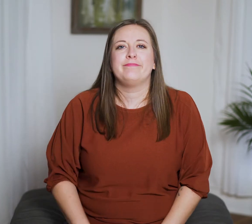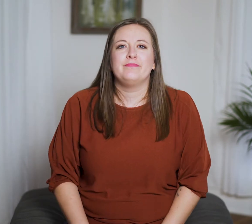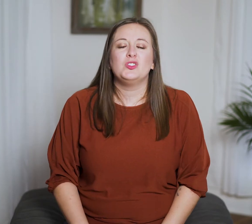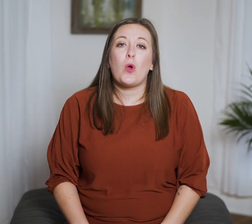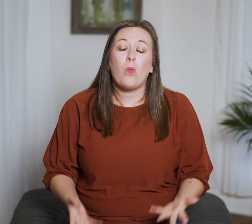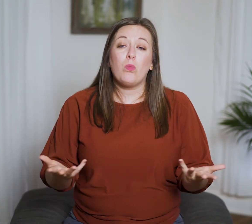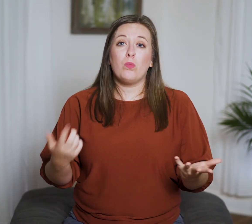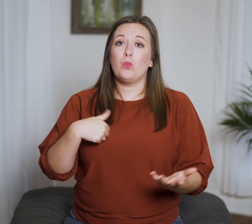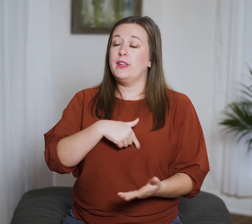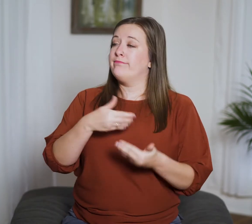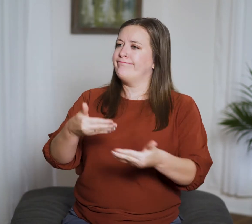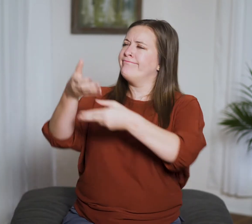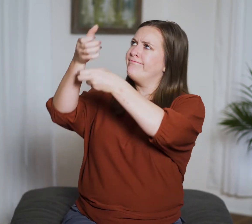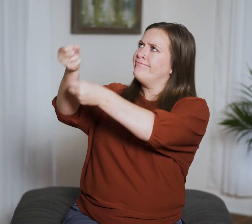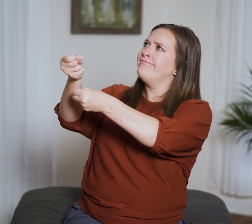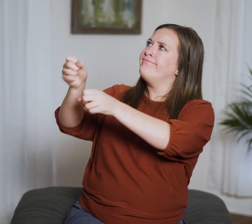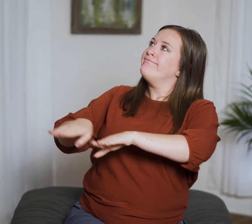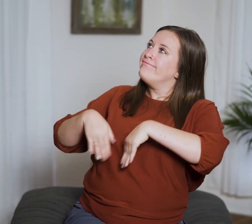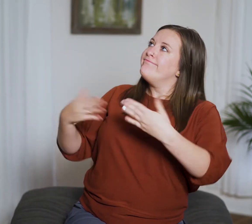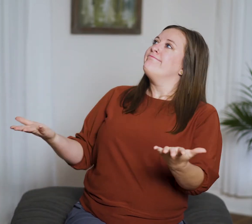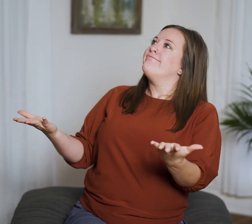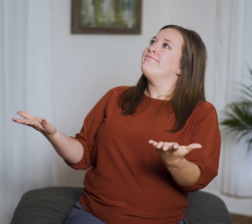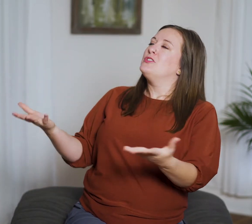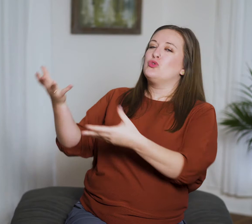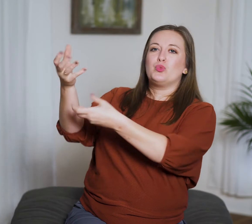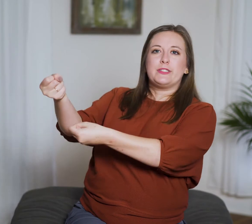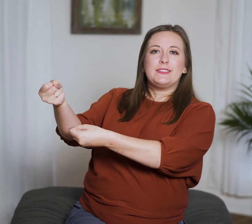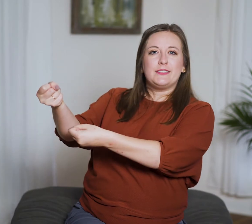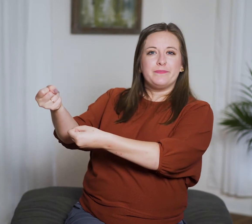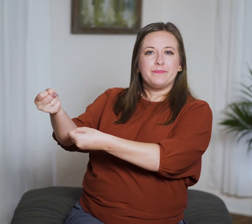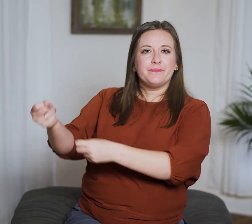so we hold it all with an open hand.